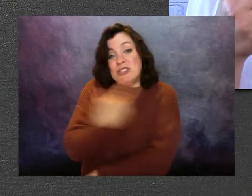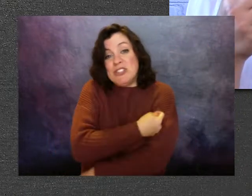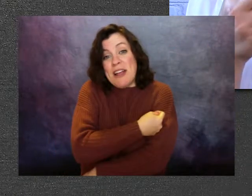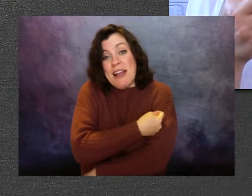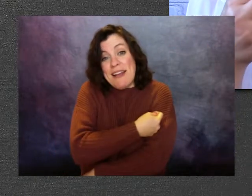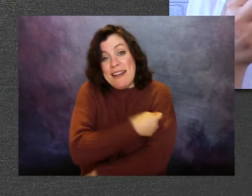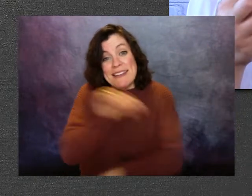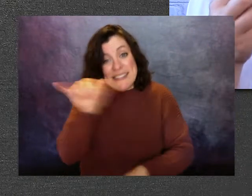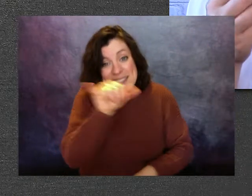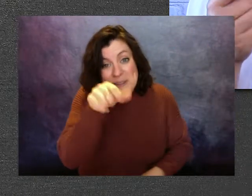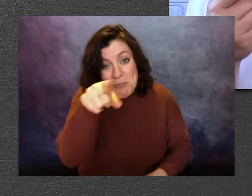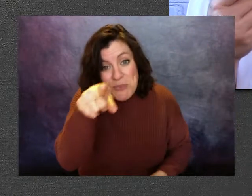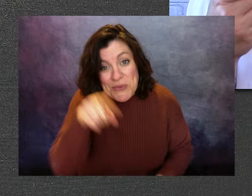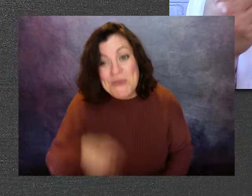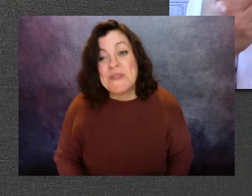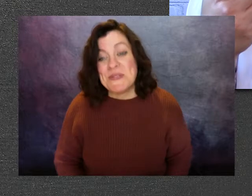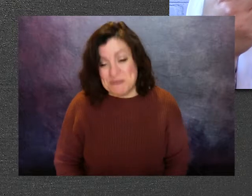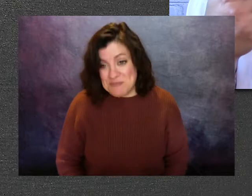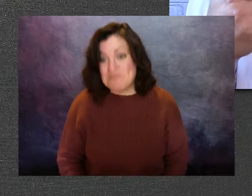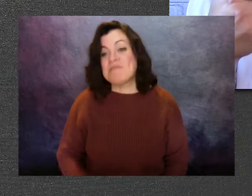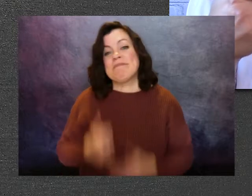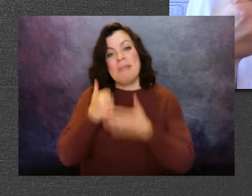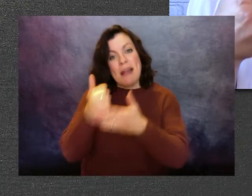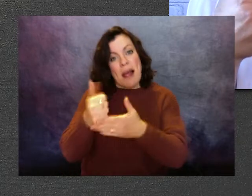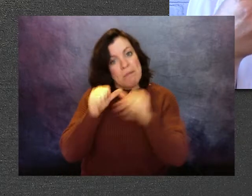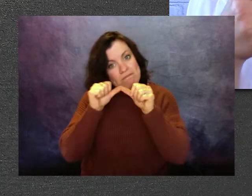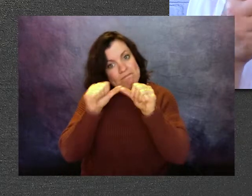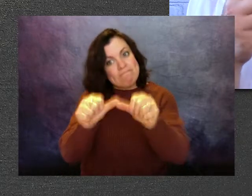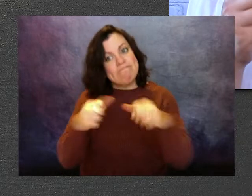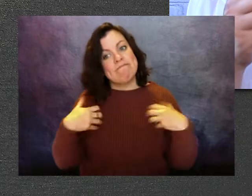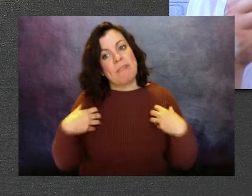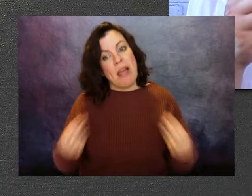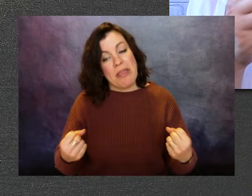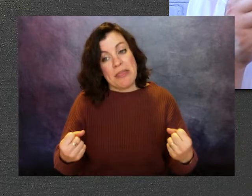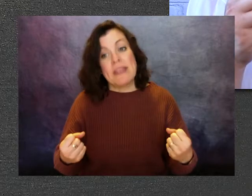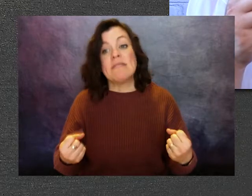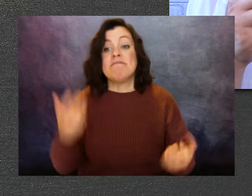And, so the veterinarian might have to put, put a shot in.